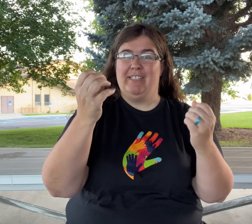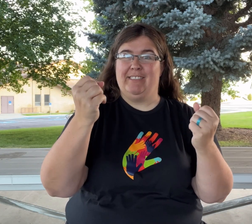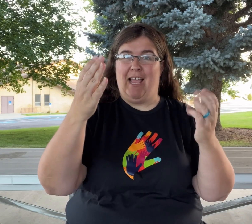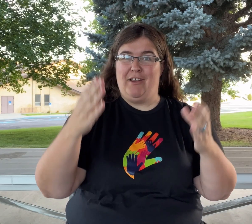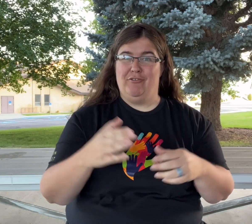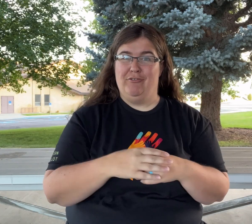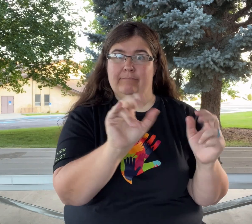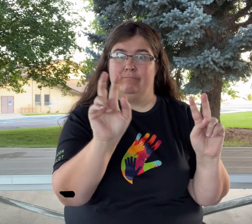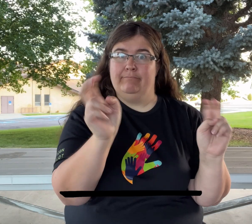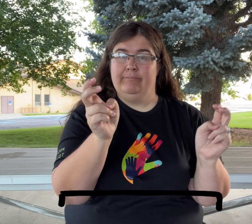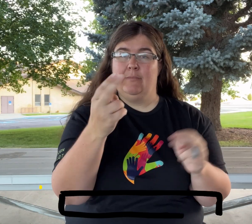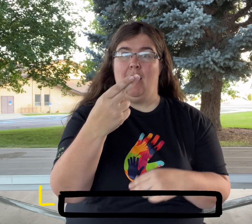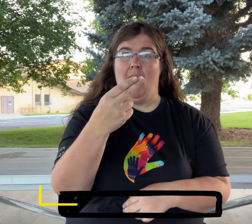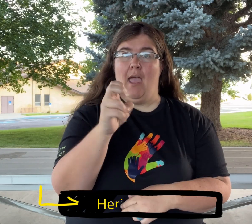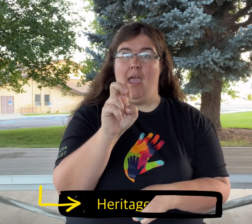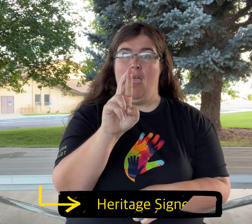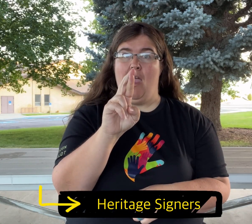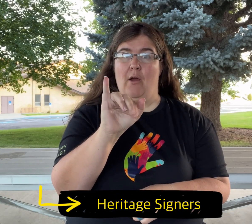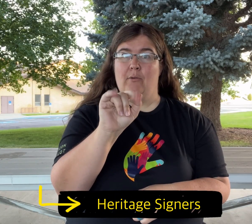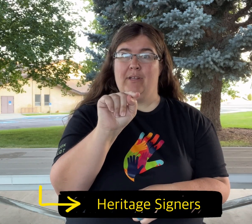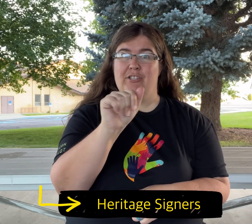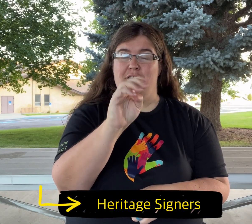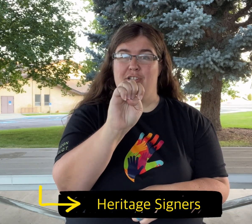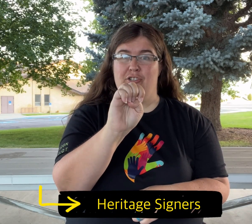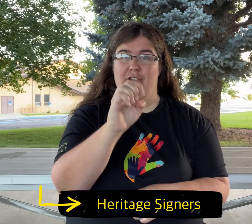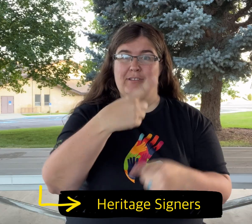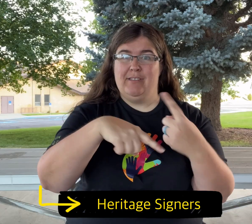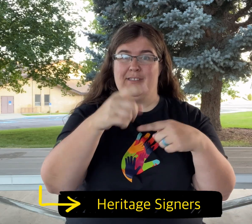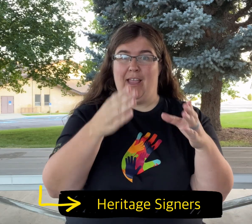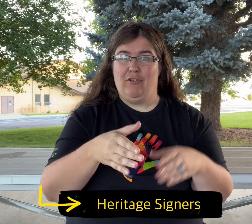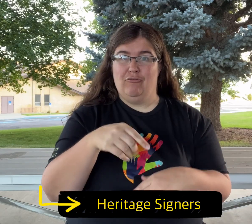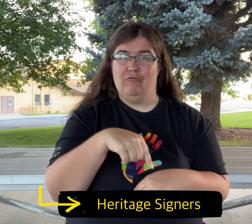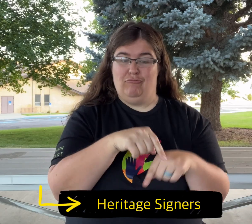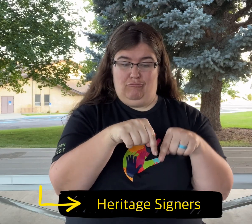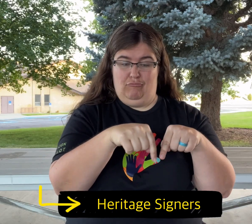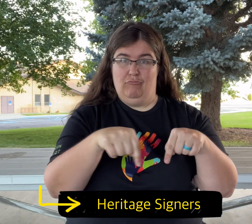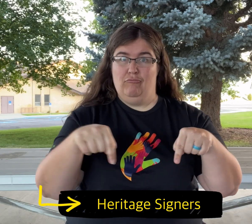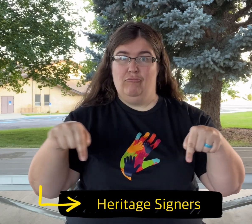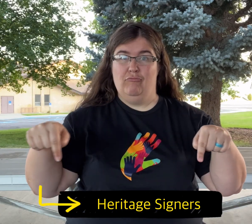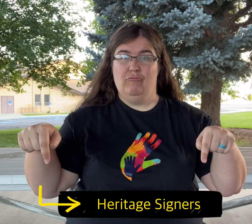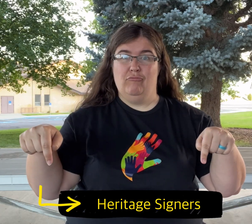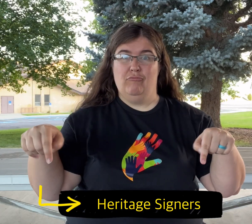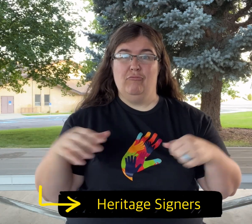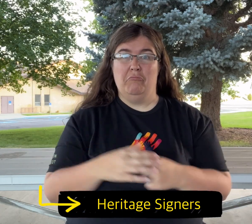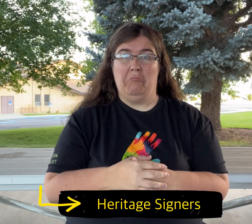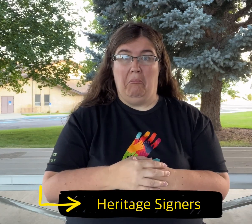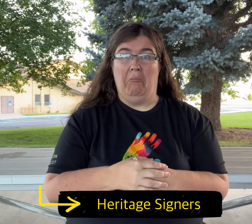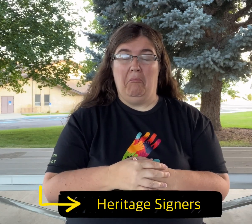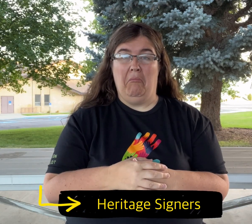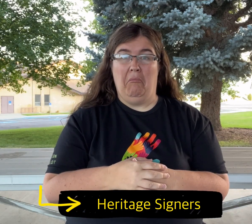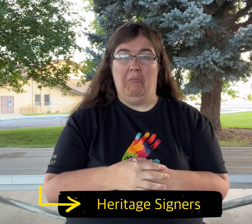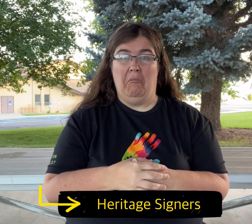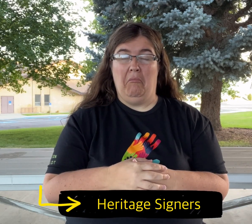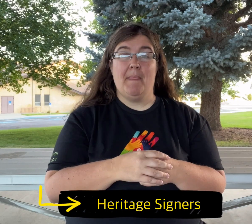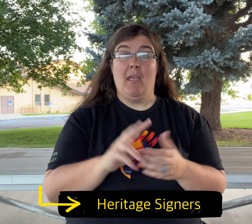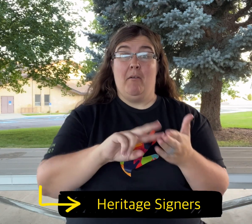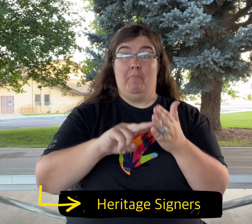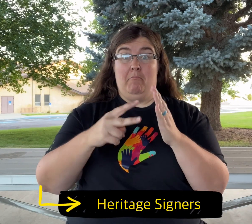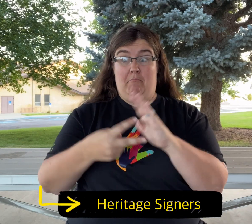native signers or what's called heritage signers,